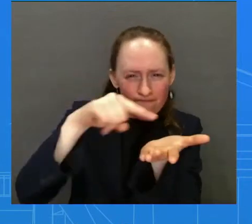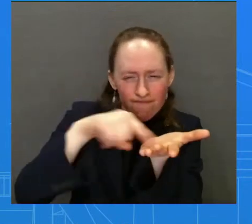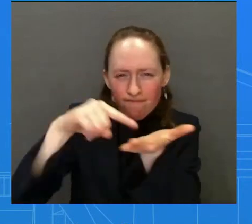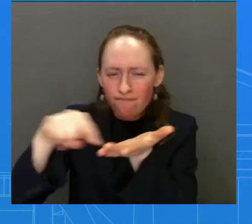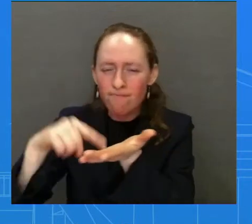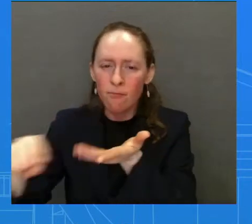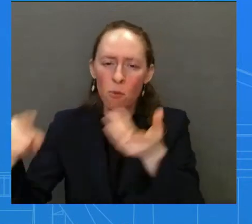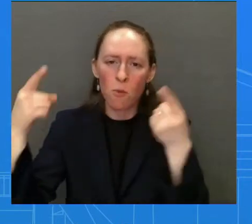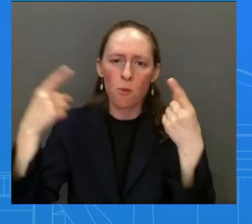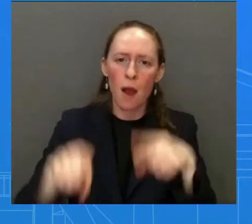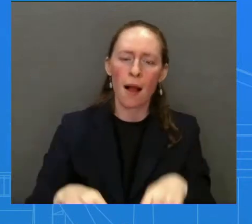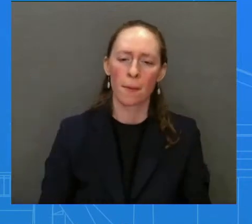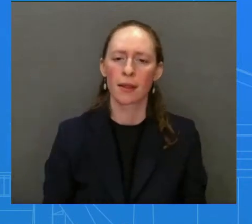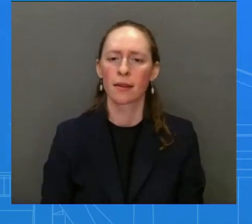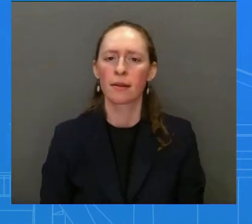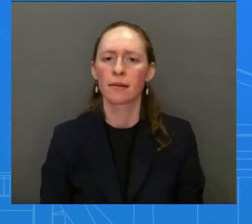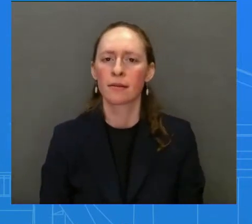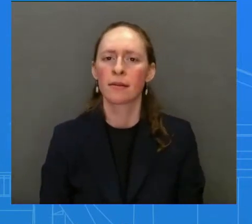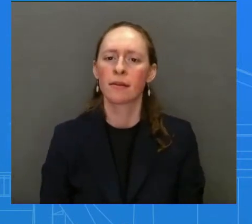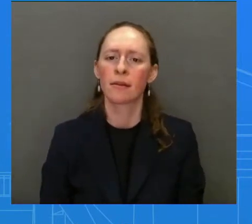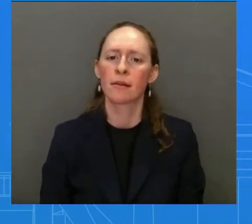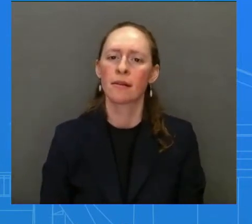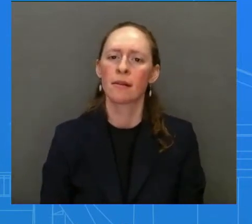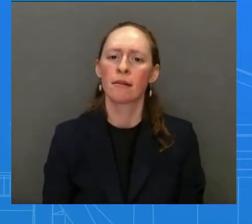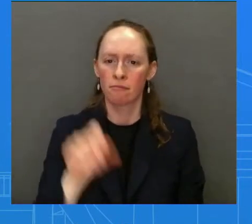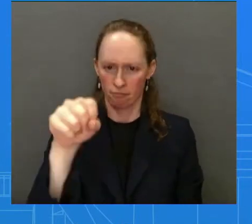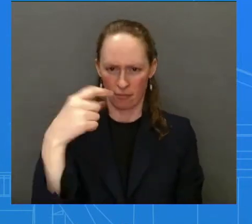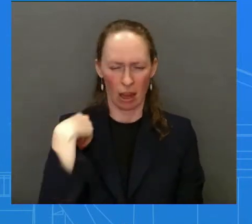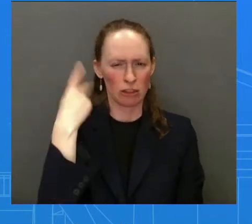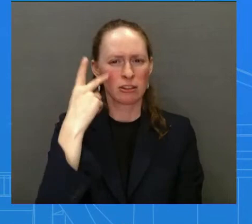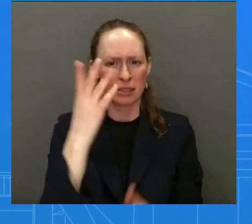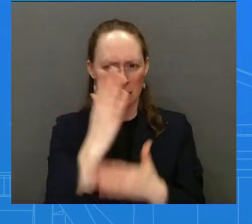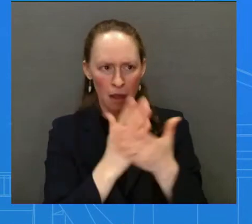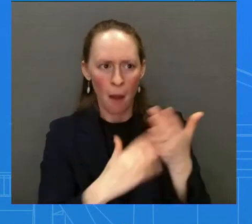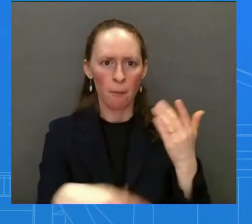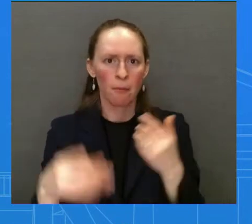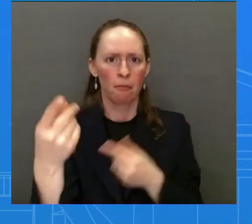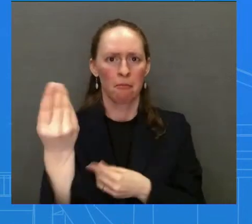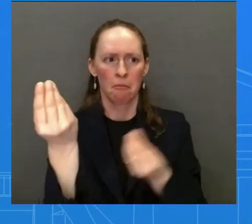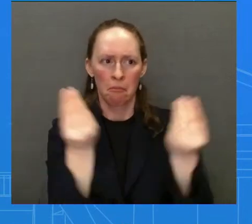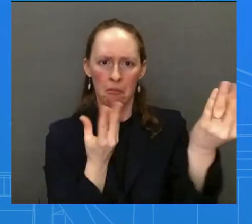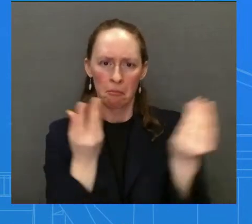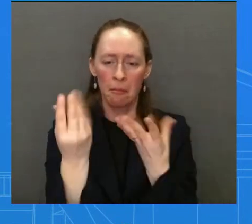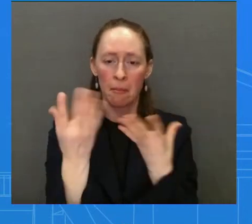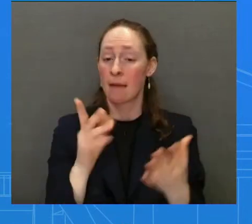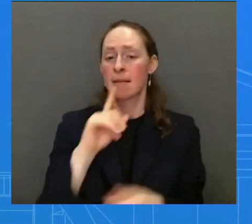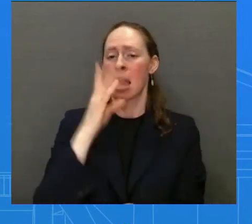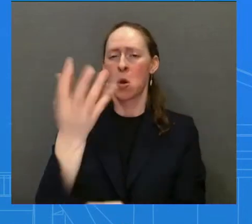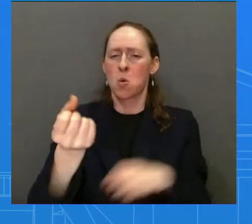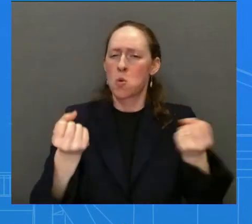So, I just want to be very mindful to not get ahead of -- of -- I'm sure there'll be an investigation; they'll look into it.